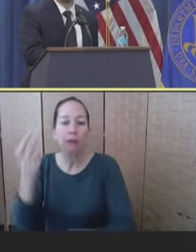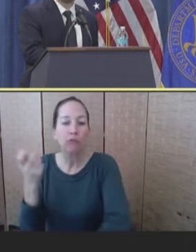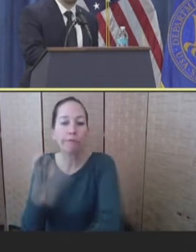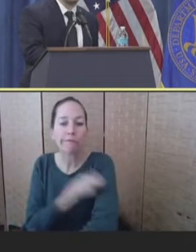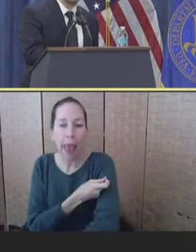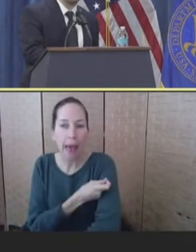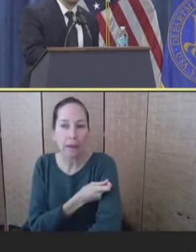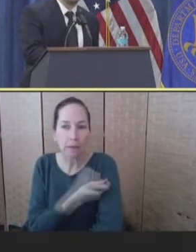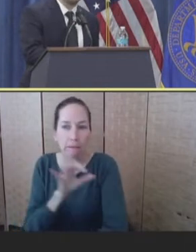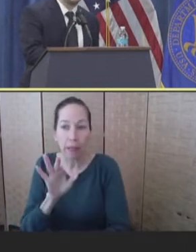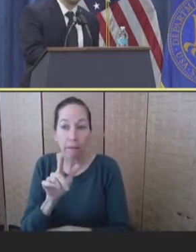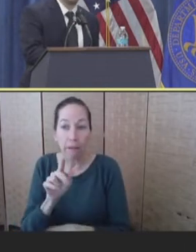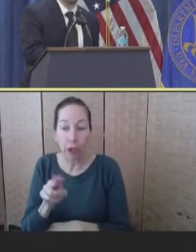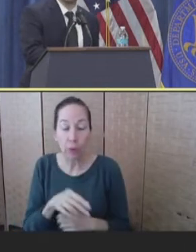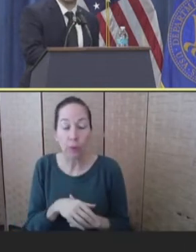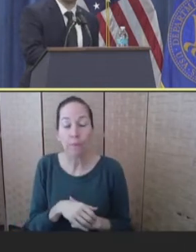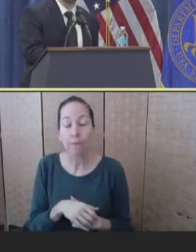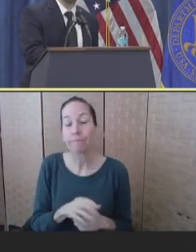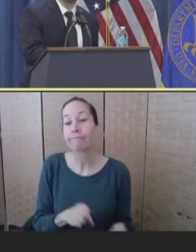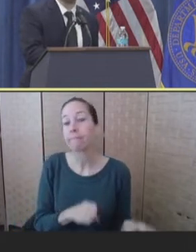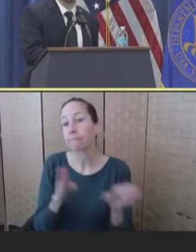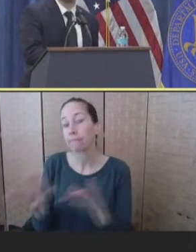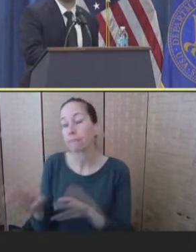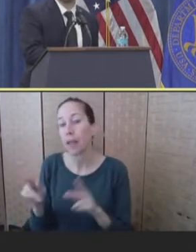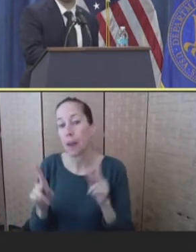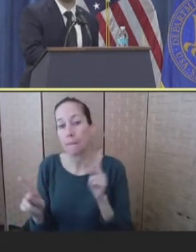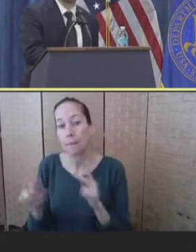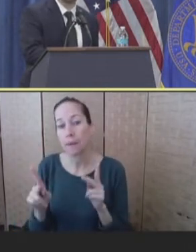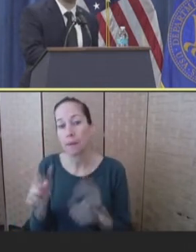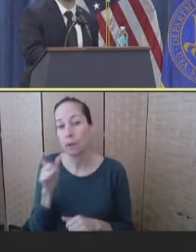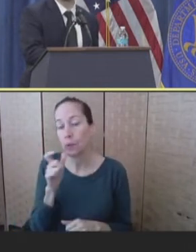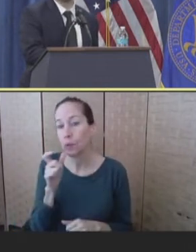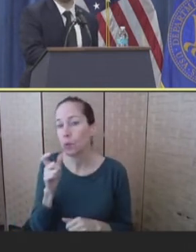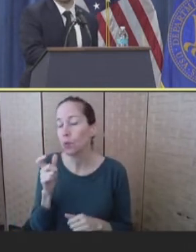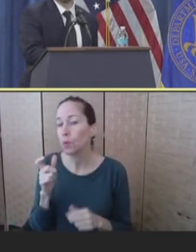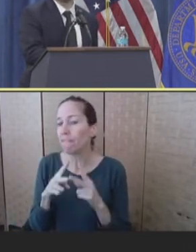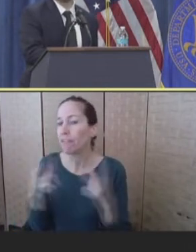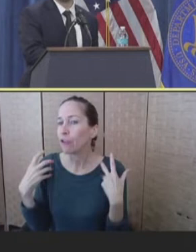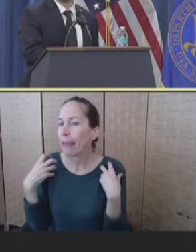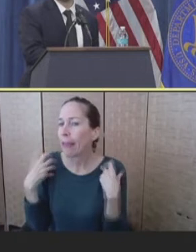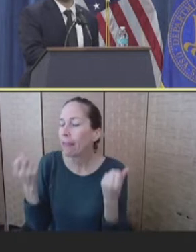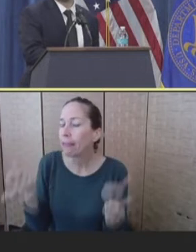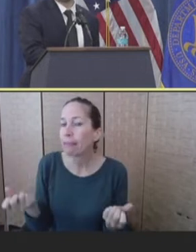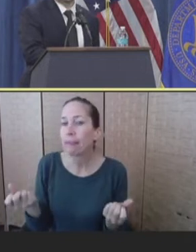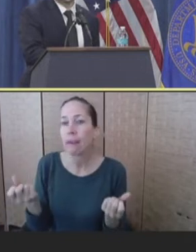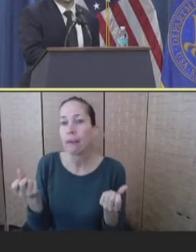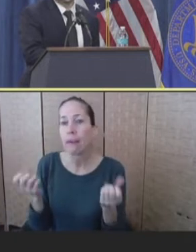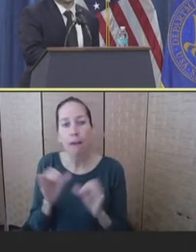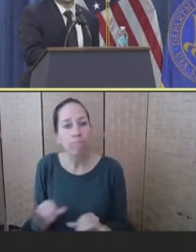Alternatively, people who have high adherence to healthy lifestyles who have things like